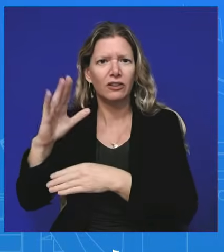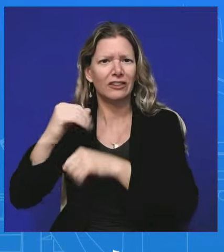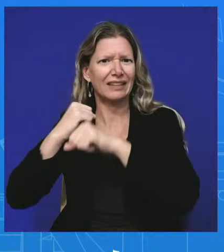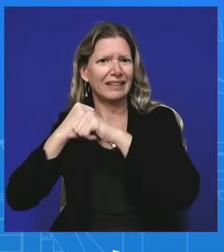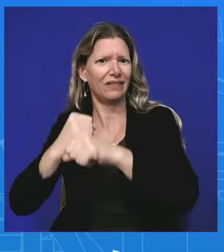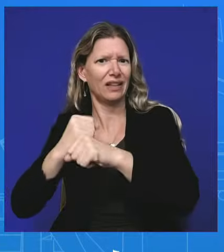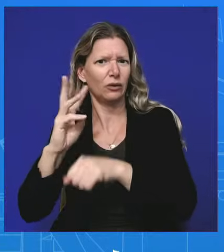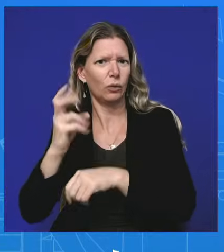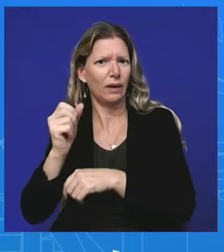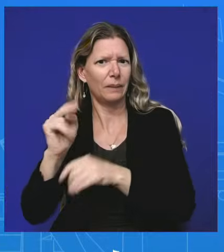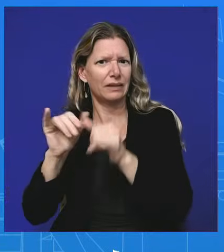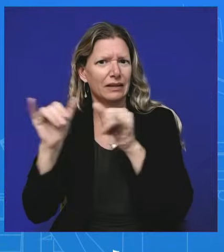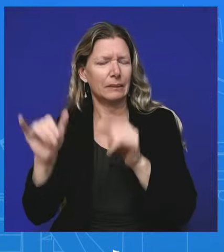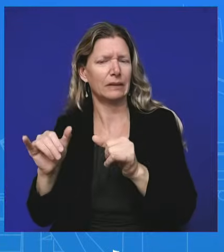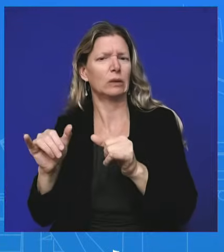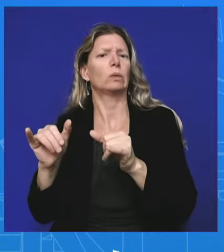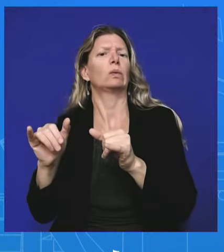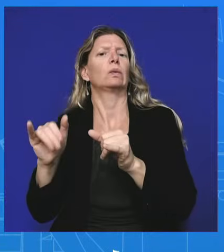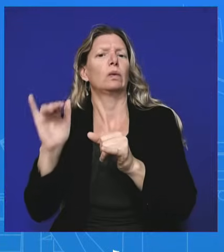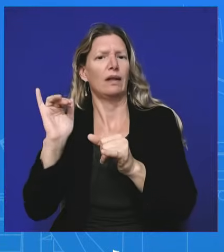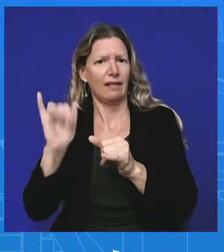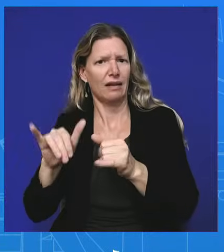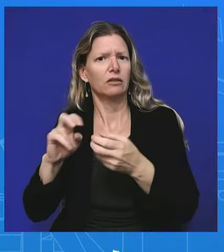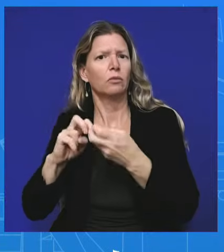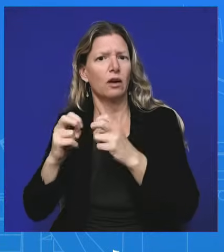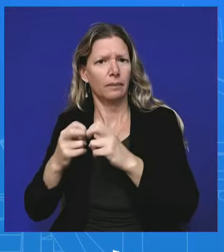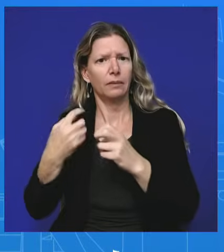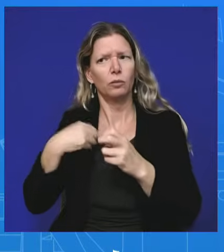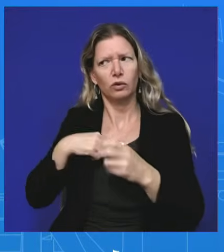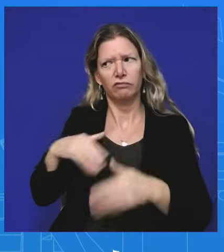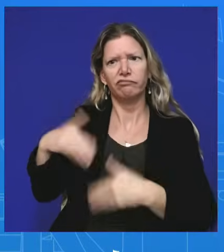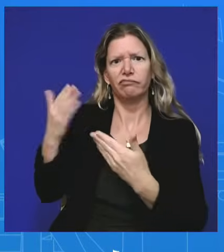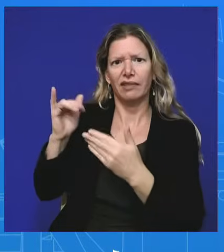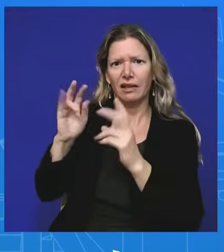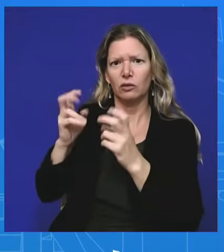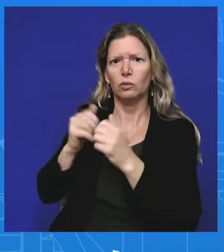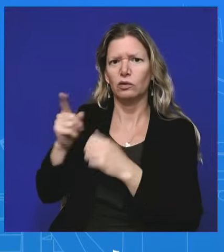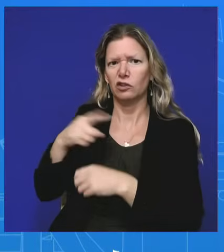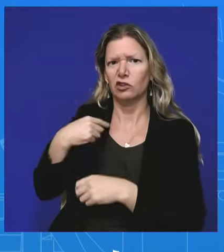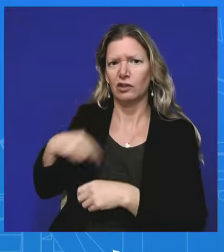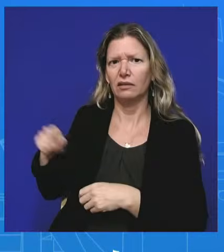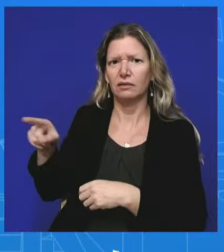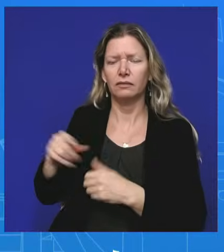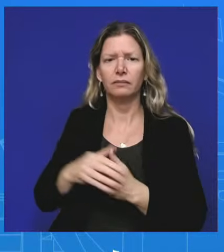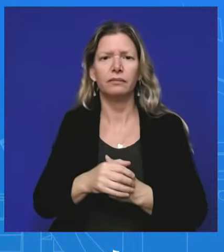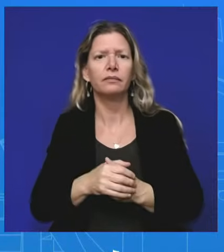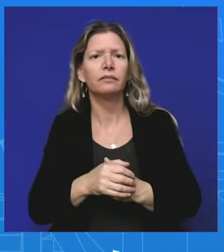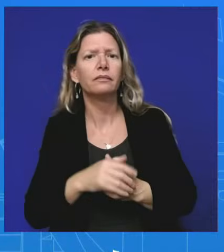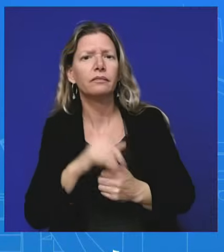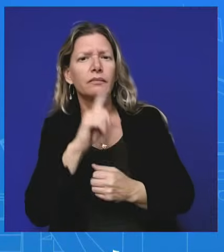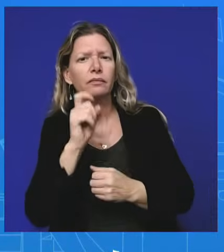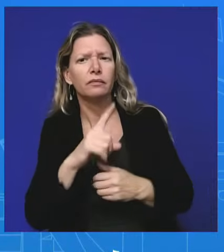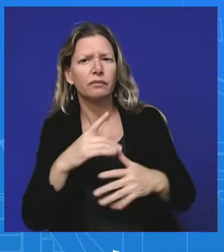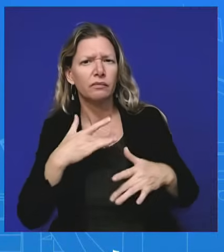The Press: Thank you. So, what is the status of the aid on that first truck that went in? Is it being distributed, or is it still waiting -- Mr. Kirby: I was told -- The Press: -- to be distributed?